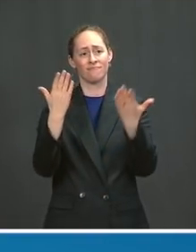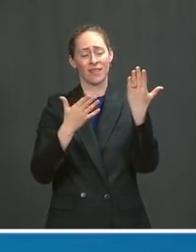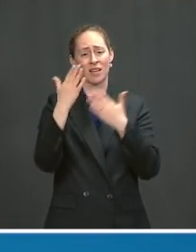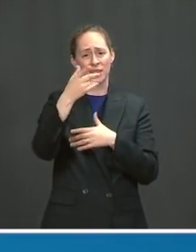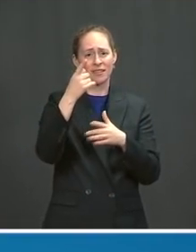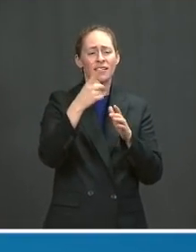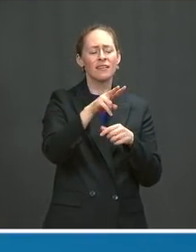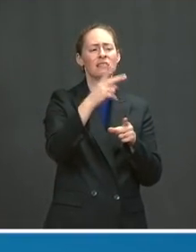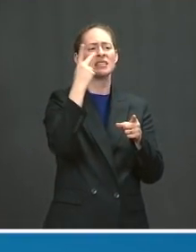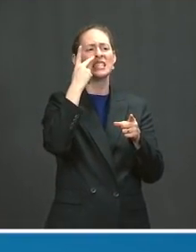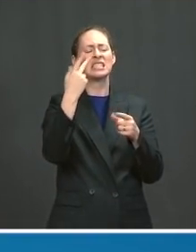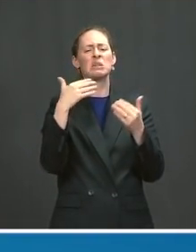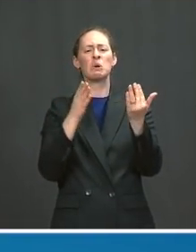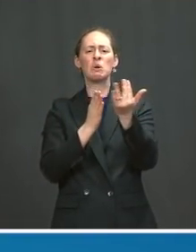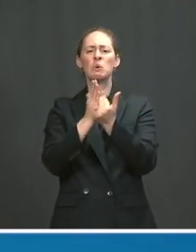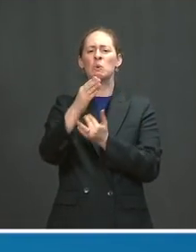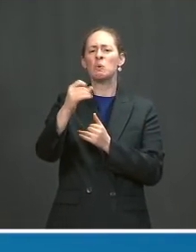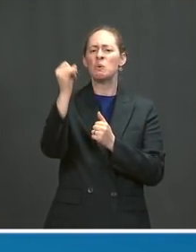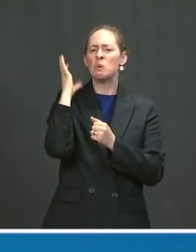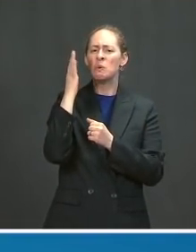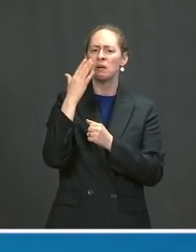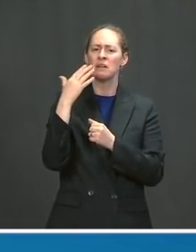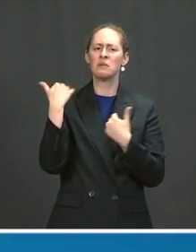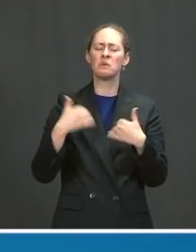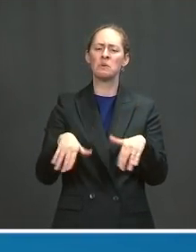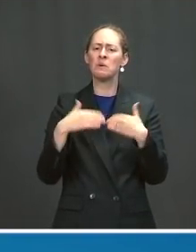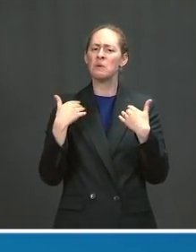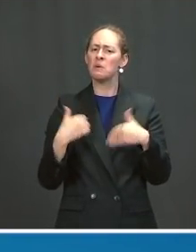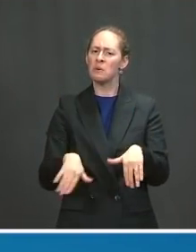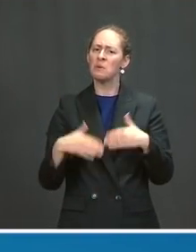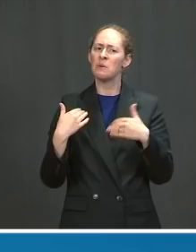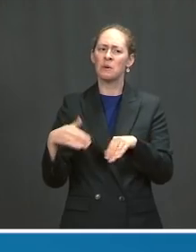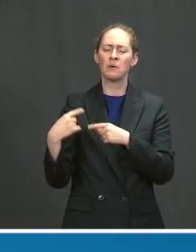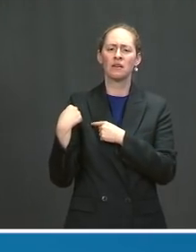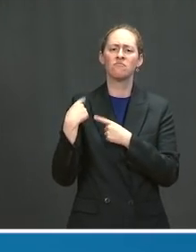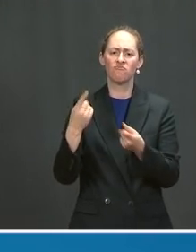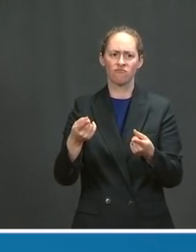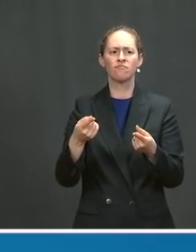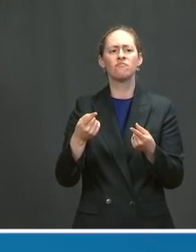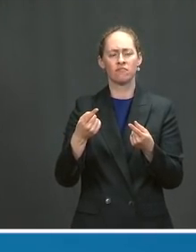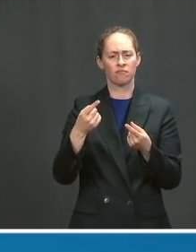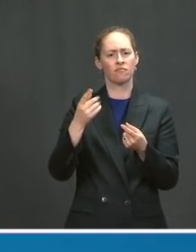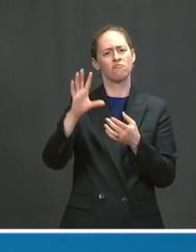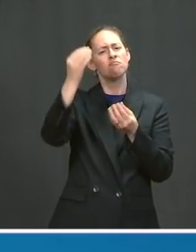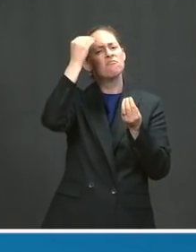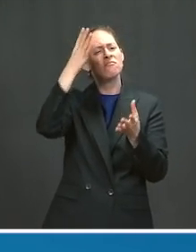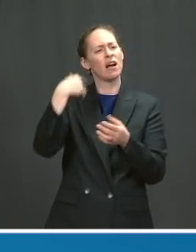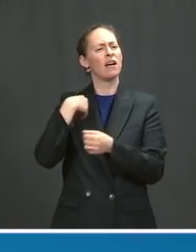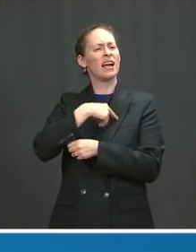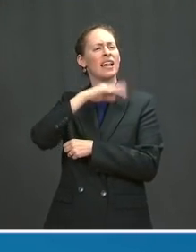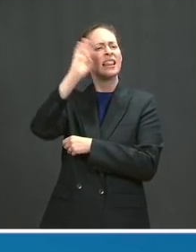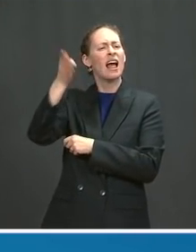but promise that you will never forget the best of who we are,